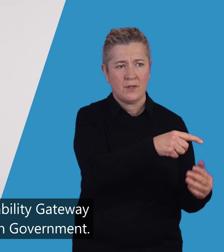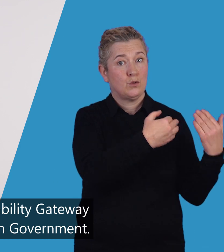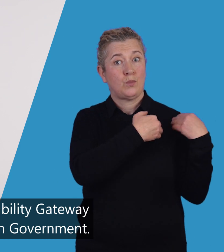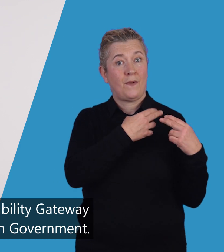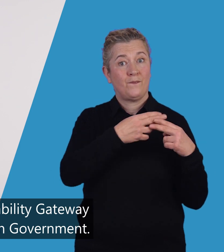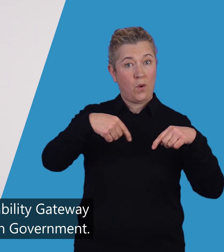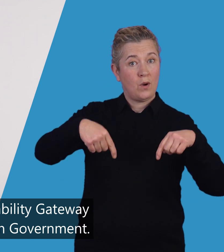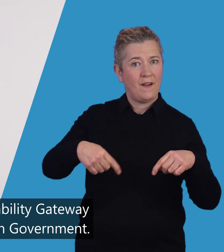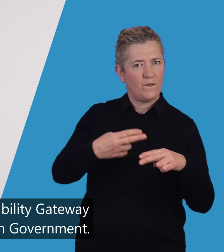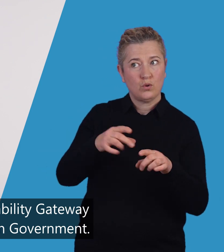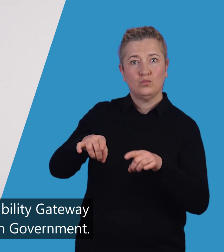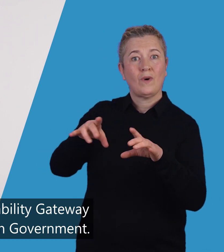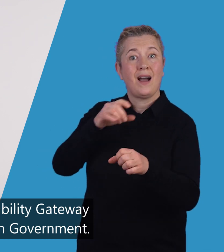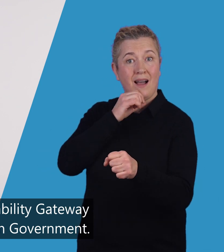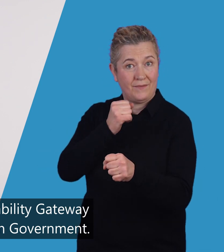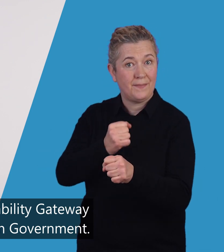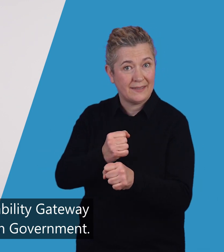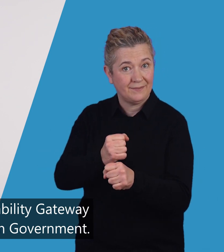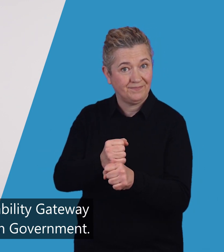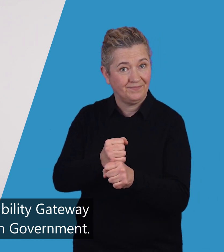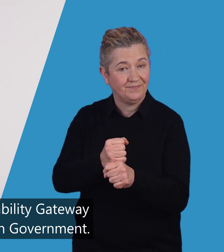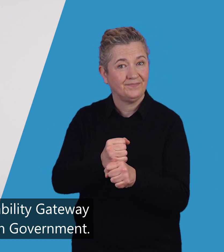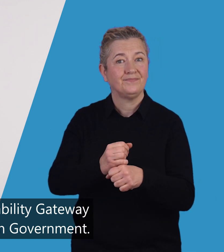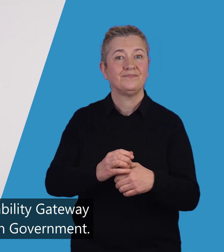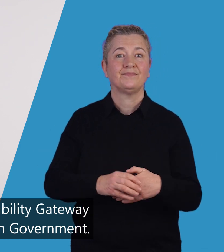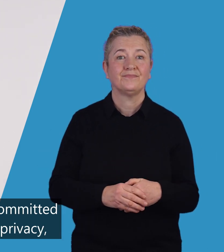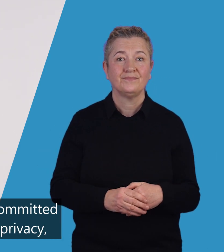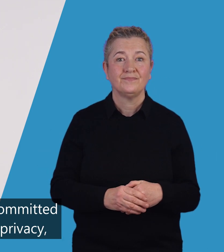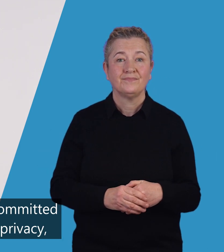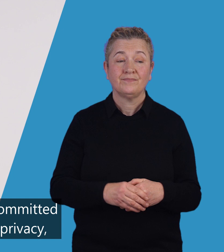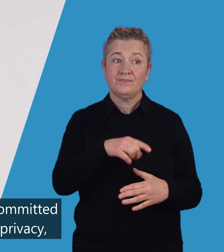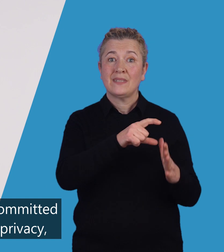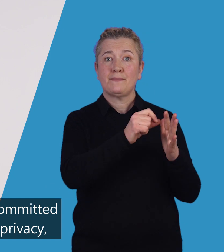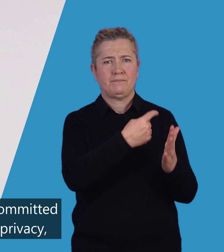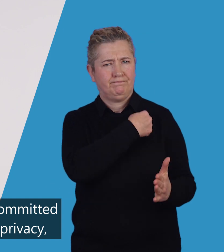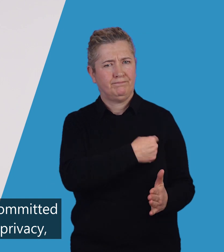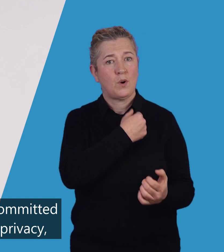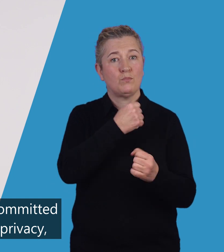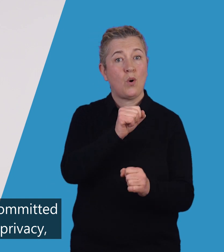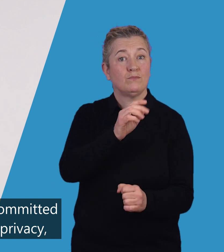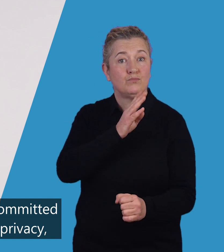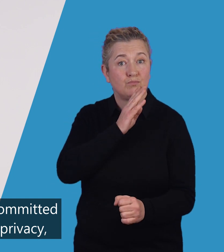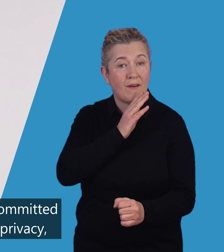is responsible for the Disability Gateway on behalf of the Australian Government. The Department is committed to protecting your privacy,